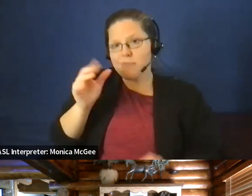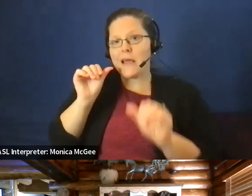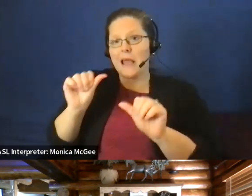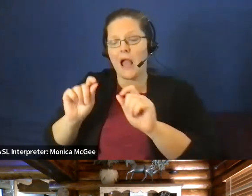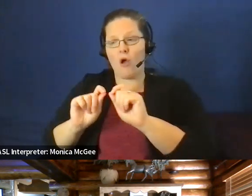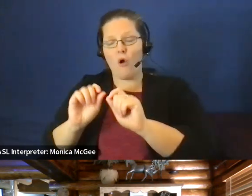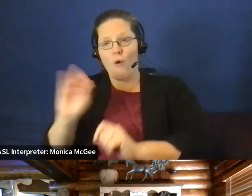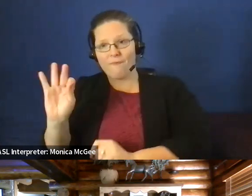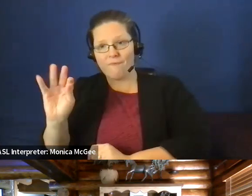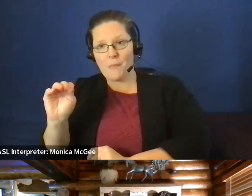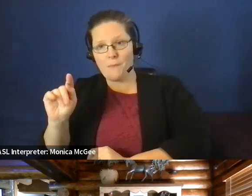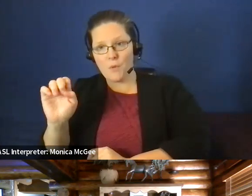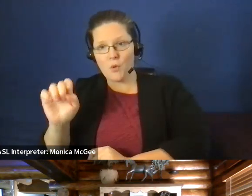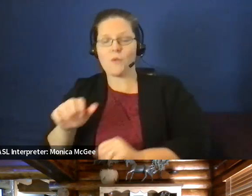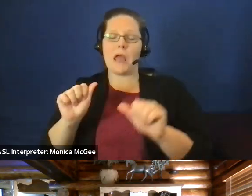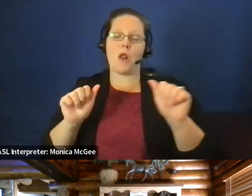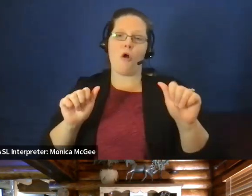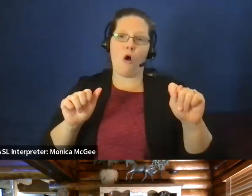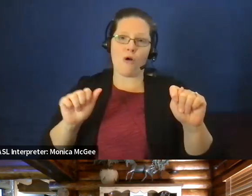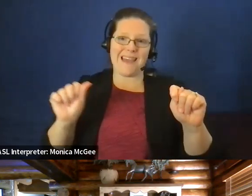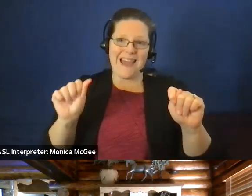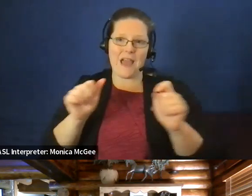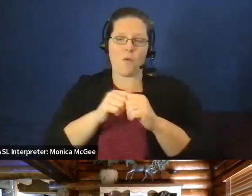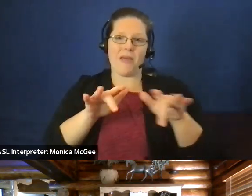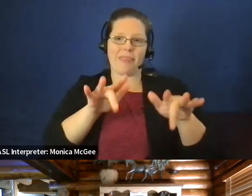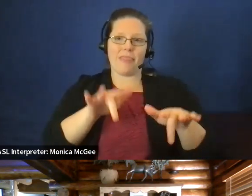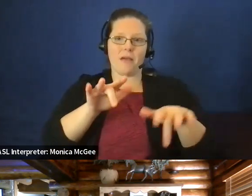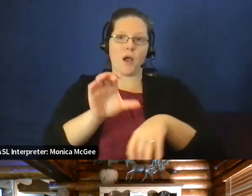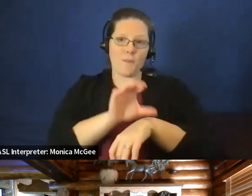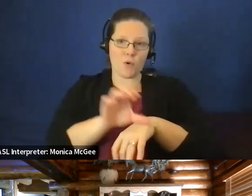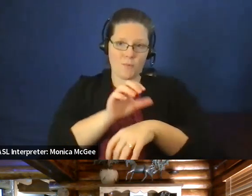press the star 9 or the altY on your keypad to raise your hand. We will let